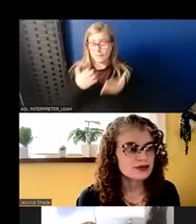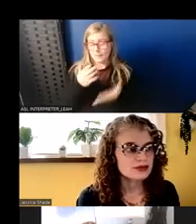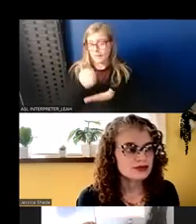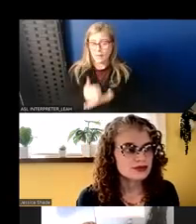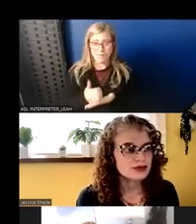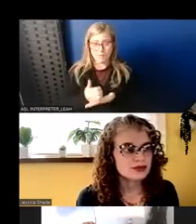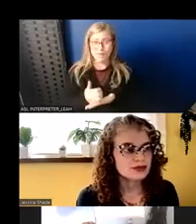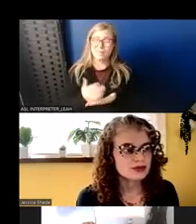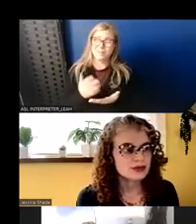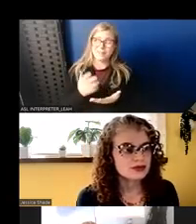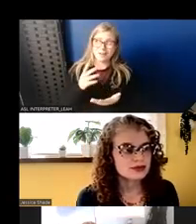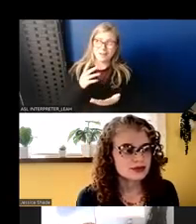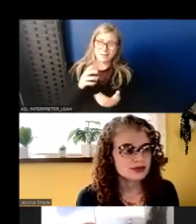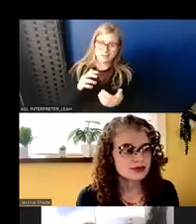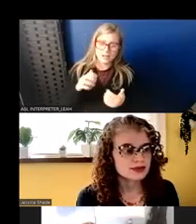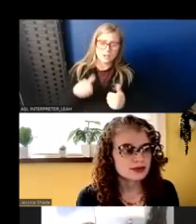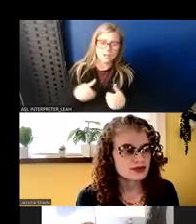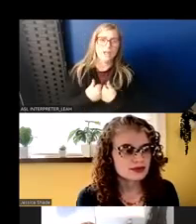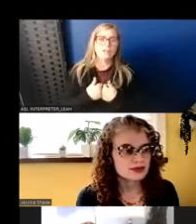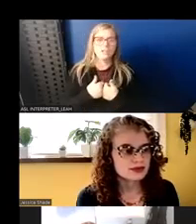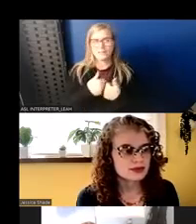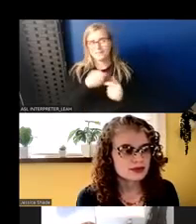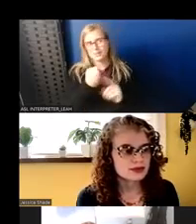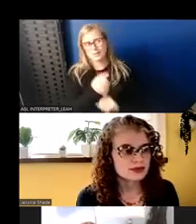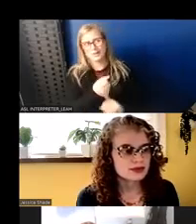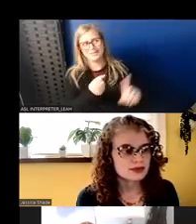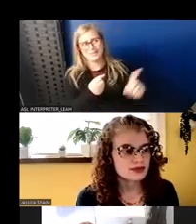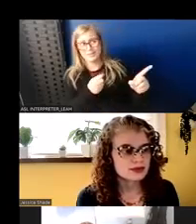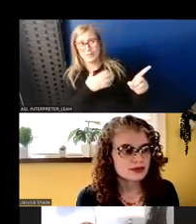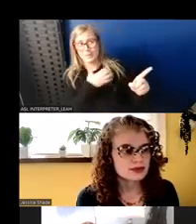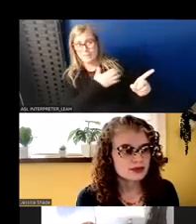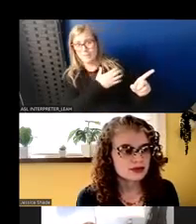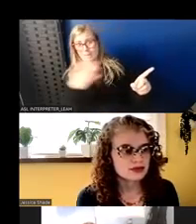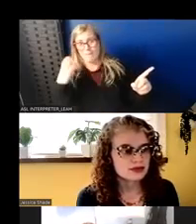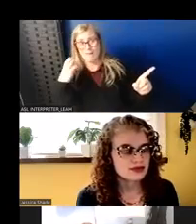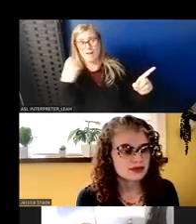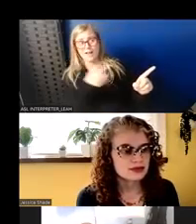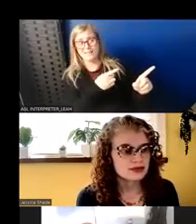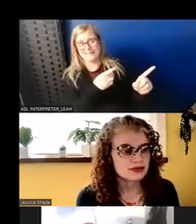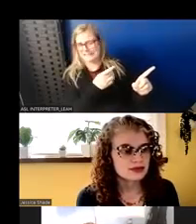someone who may be your boss. So going to a third-party team scientist who is specialized in